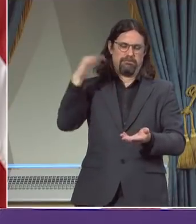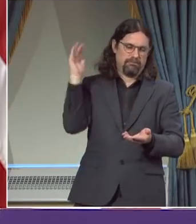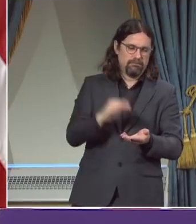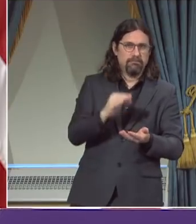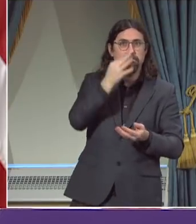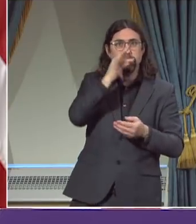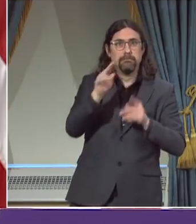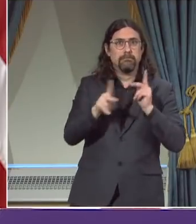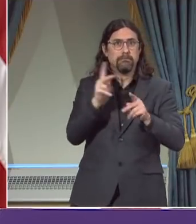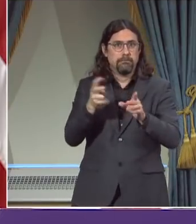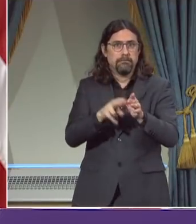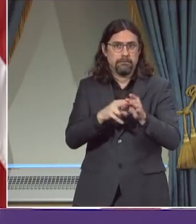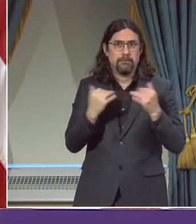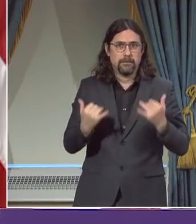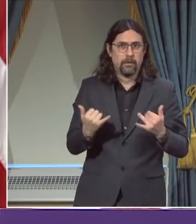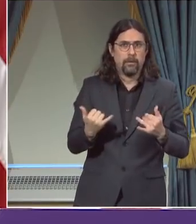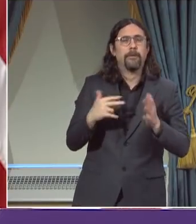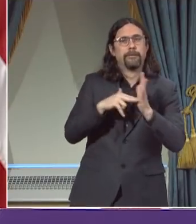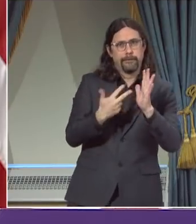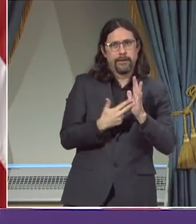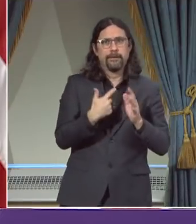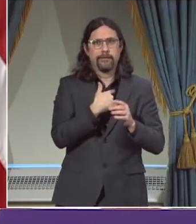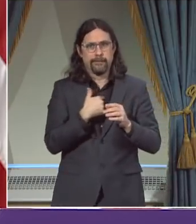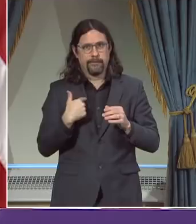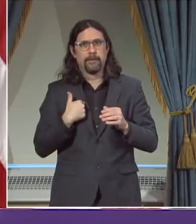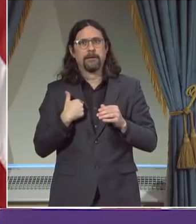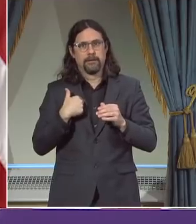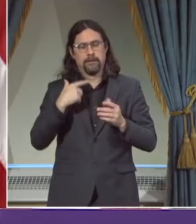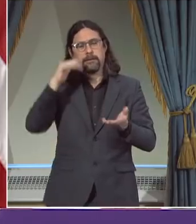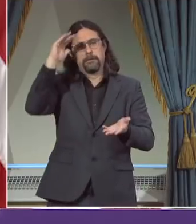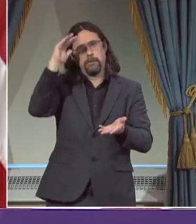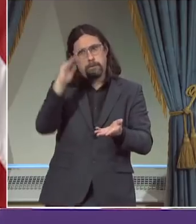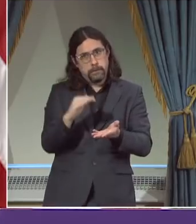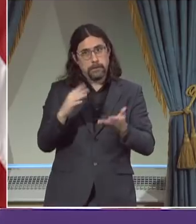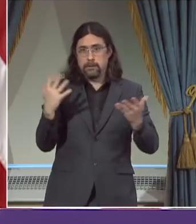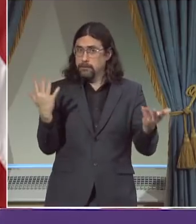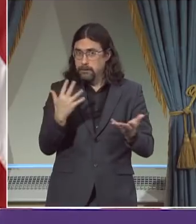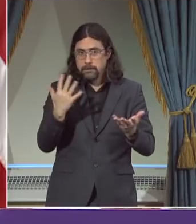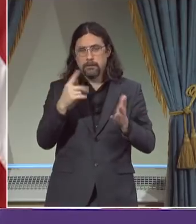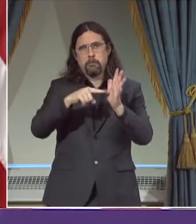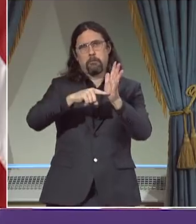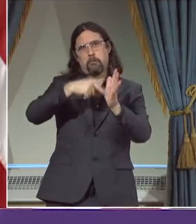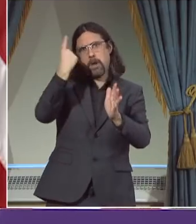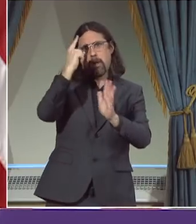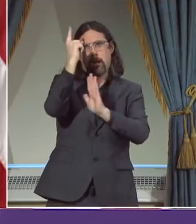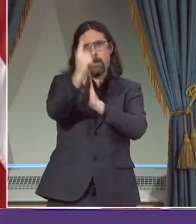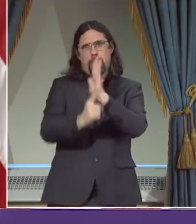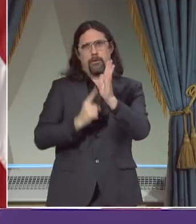LOWER RIDERSHIP AND THE NEED TO CONSERVE RESOURCES AND A NUMBER OF FACTORS, WE'RE GOING TO BE